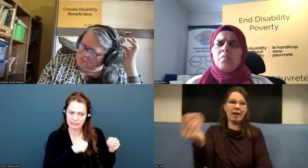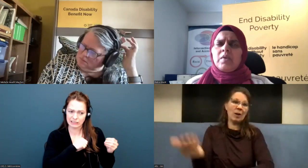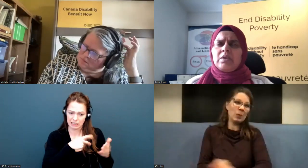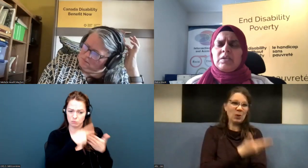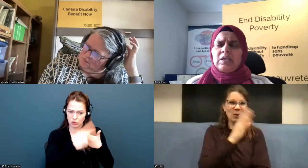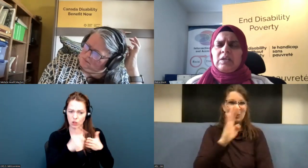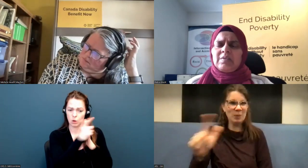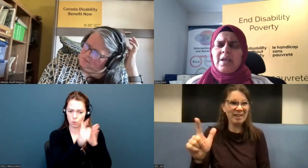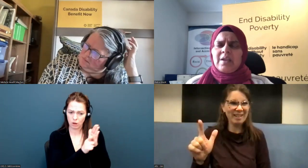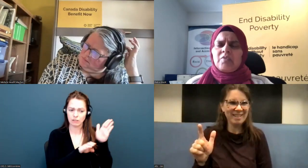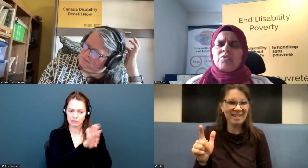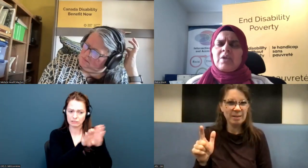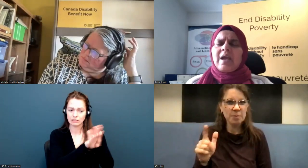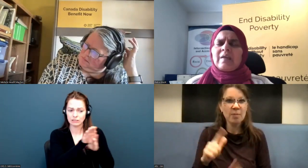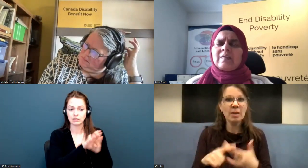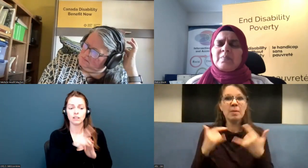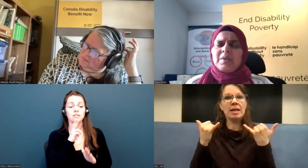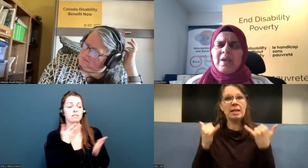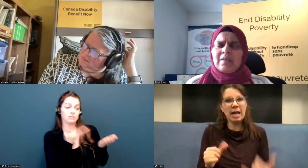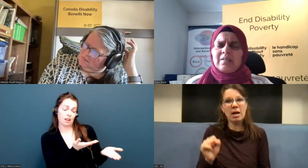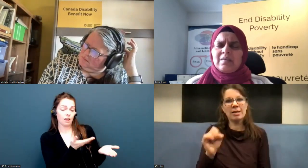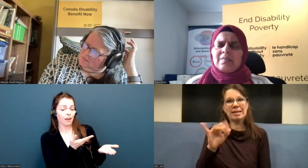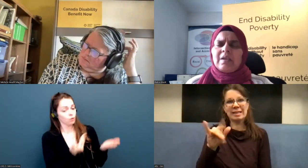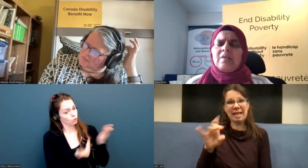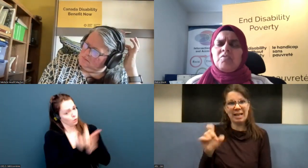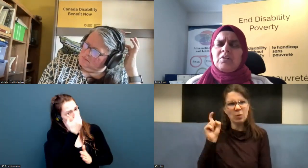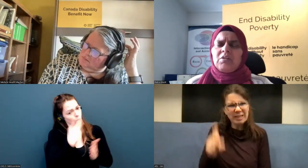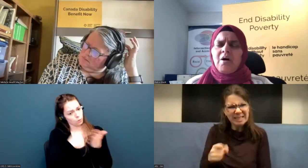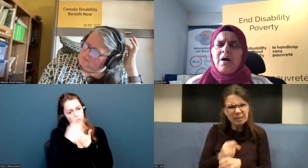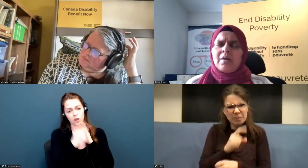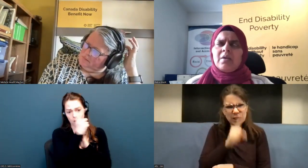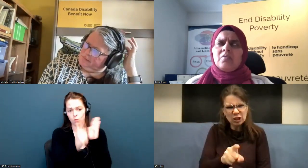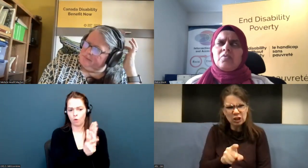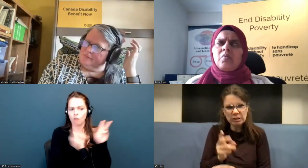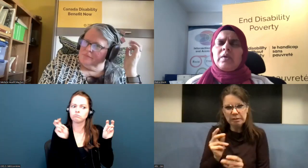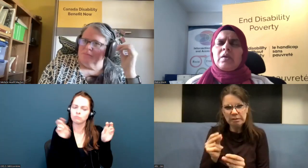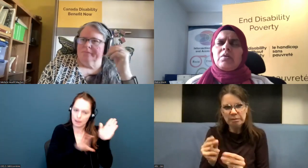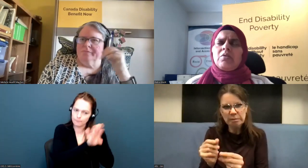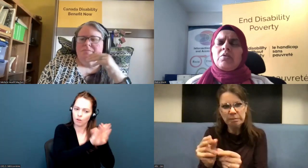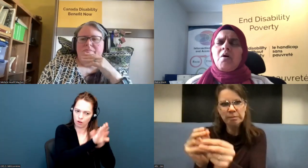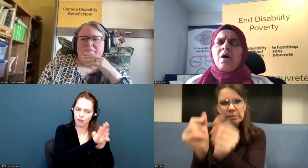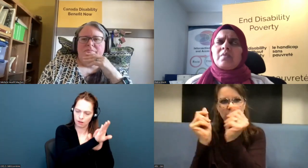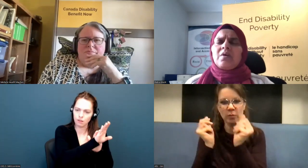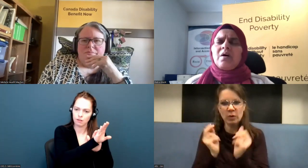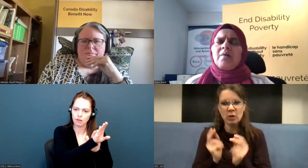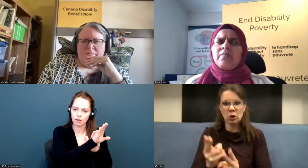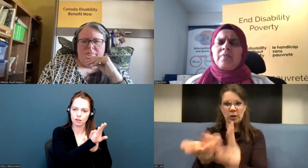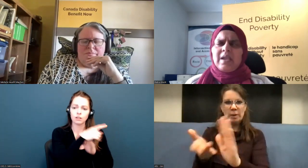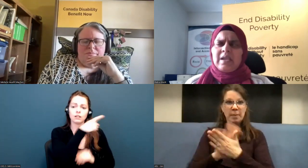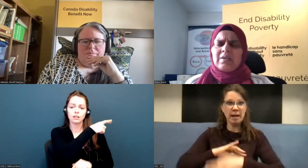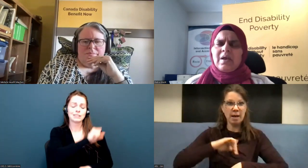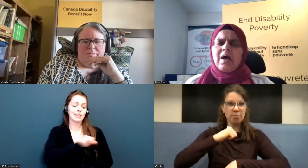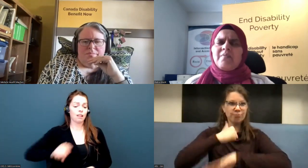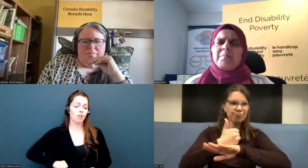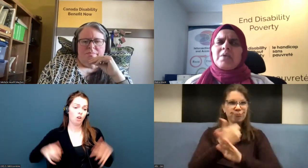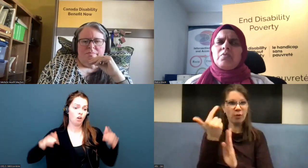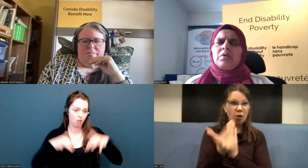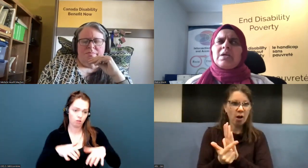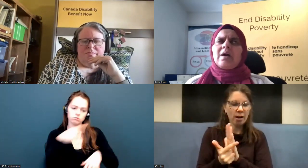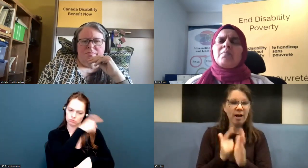WE NEED THE SENATE TO EXPEDITE THIS INTO LAW SO THAT WE ARE NOT AFRAID OF A MINORITY GOVERNMENT